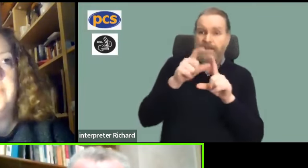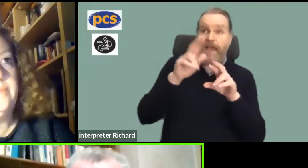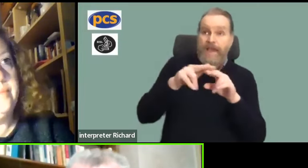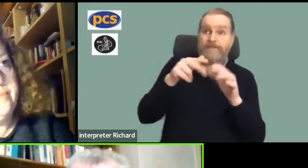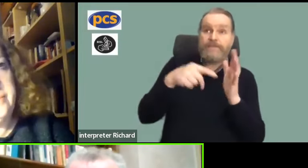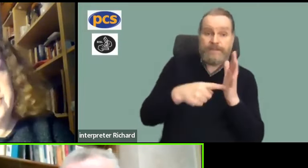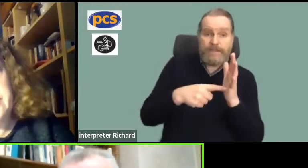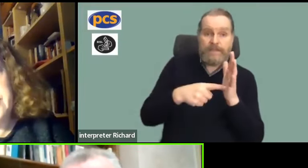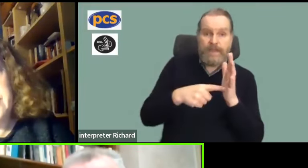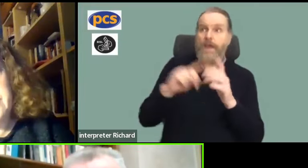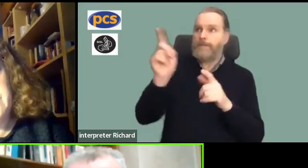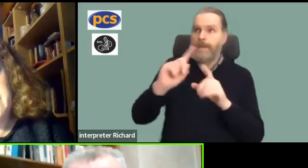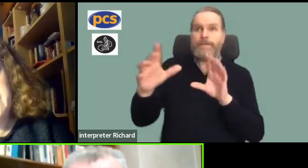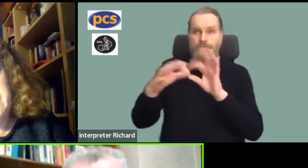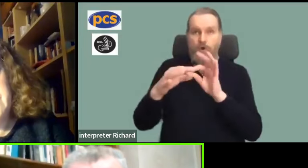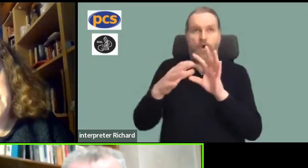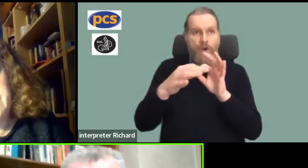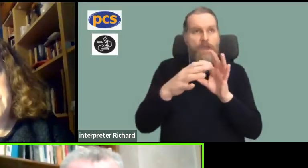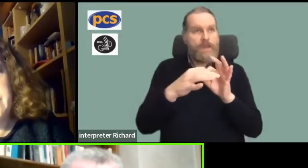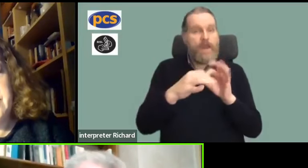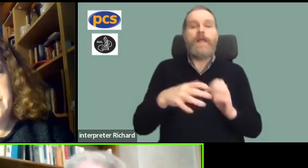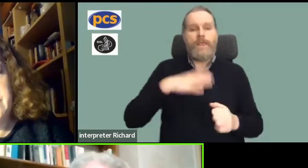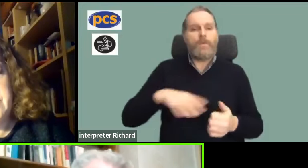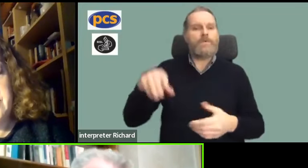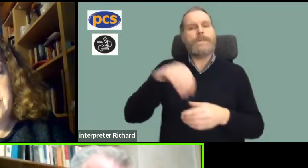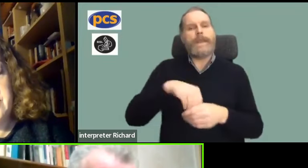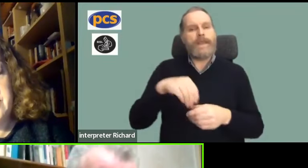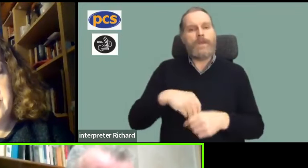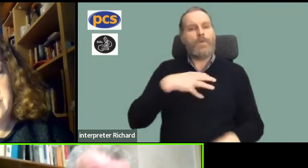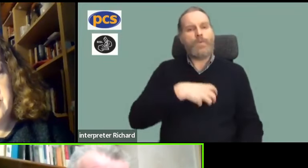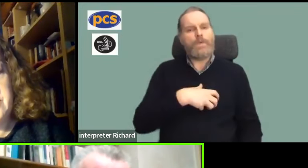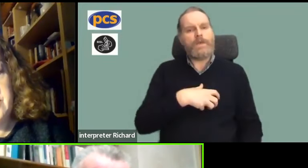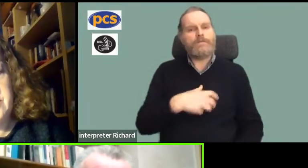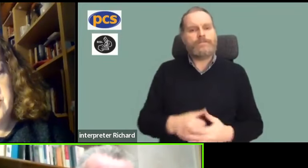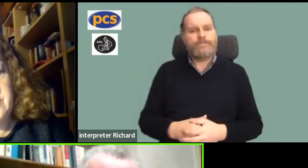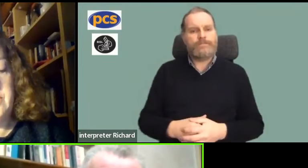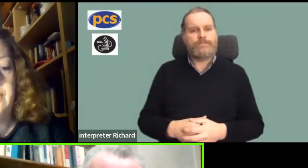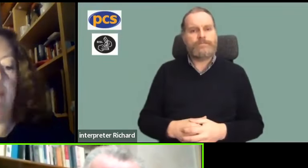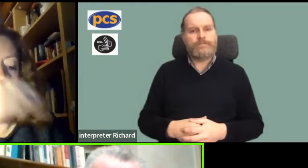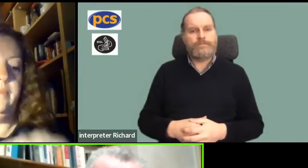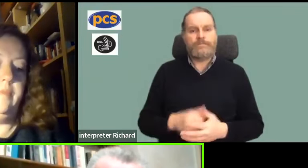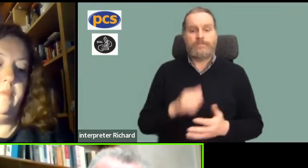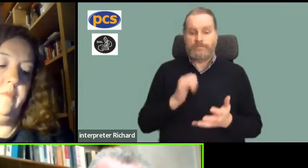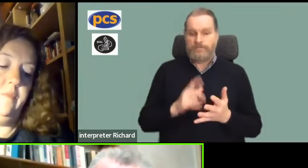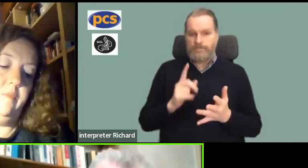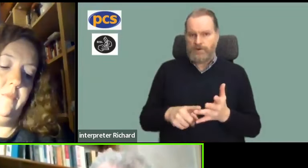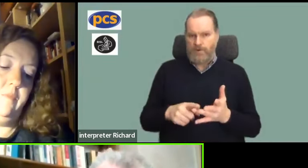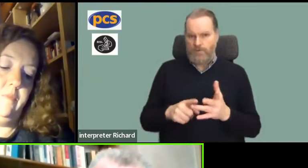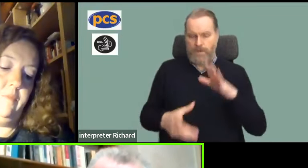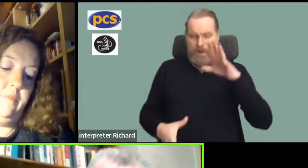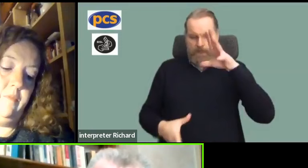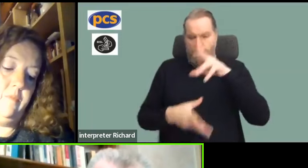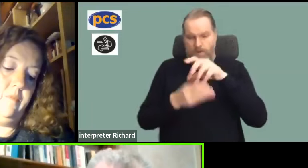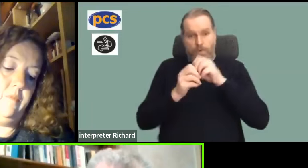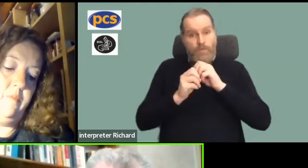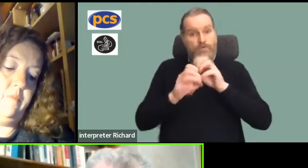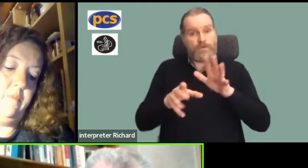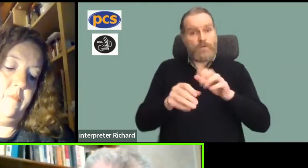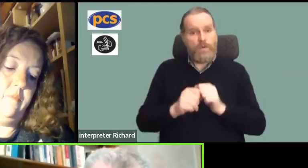numbers across Dft and right through hout the out the Union, because they want to hout the Union because they want to be in a union. beginning to fight back so finally I wanted to draw wanted to draw to a conclusion